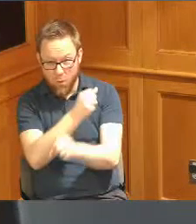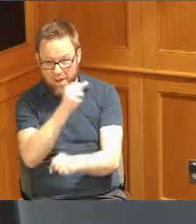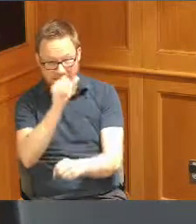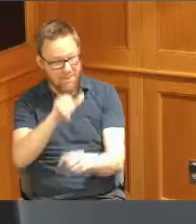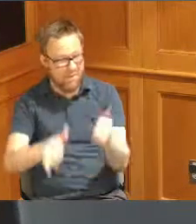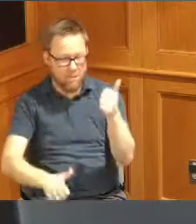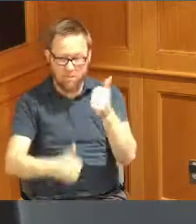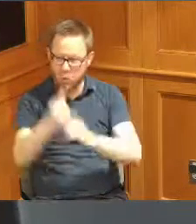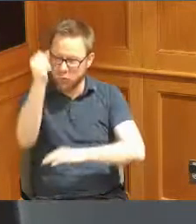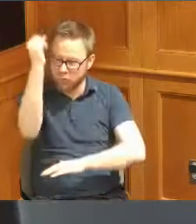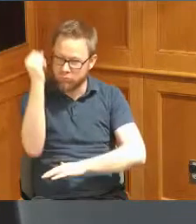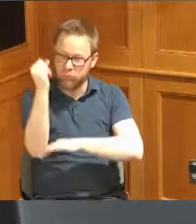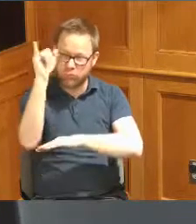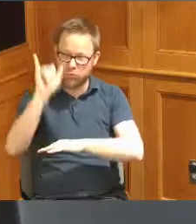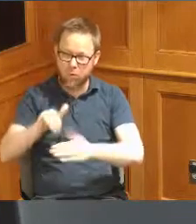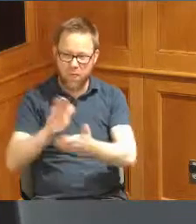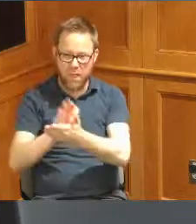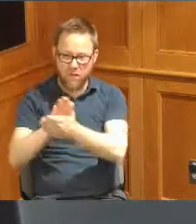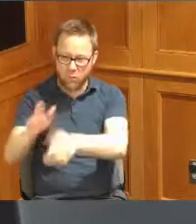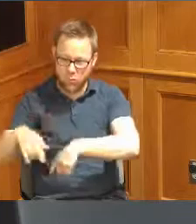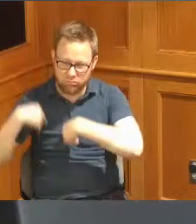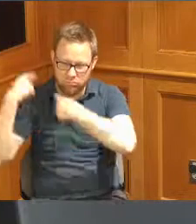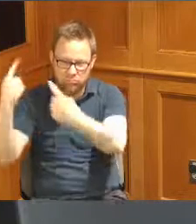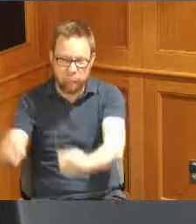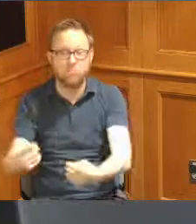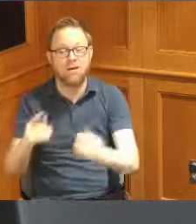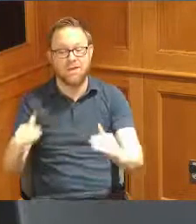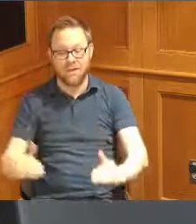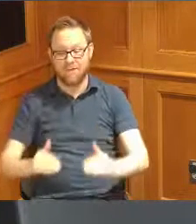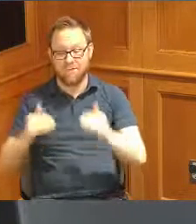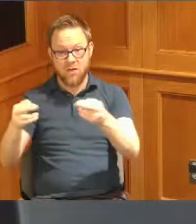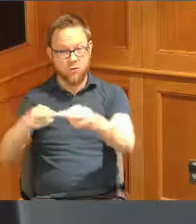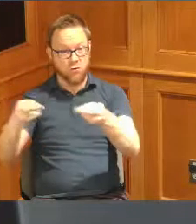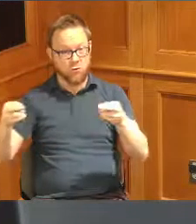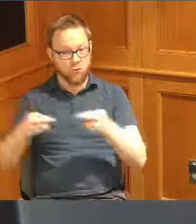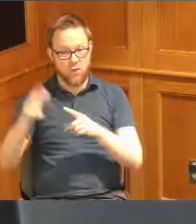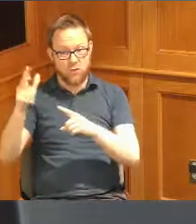history also advancing to a Regional Championship game for the first time in the school's history